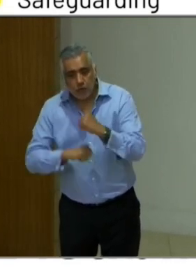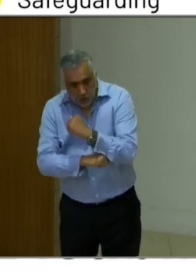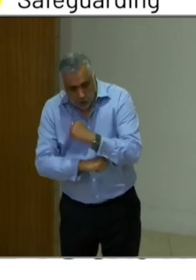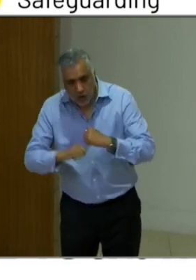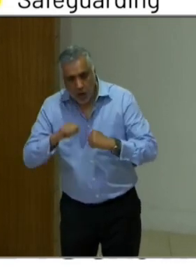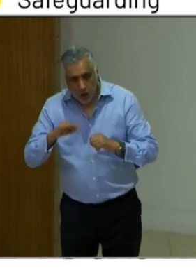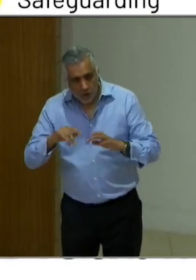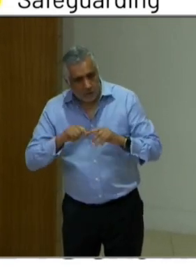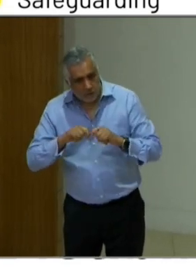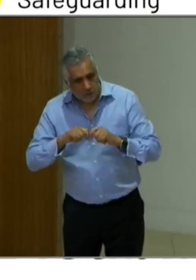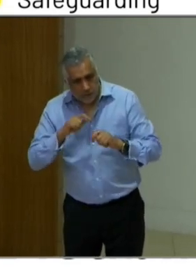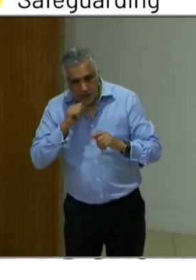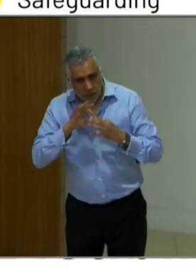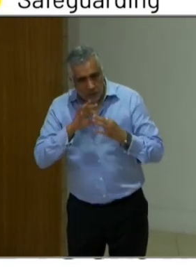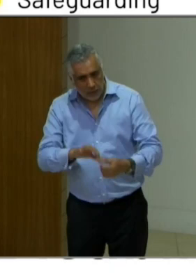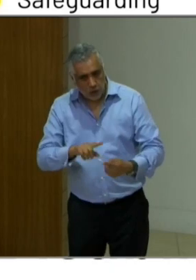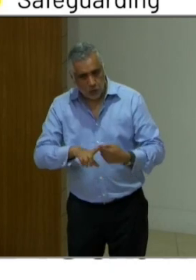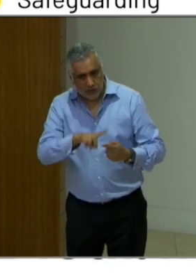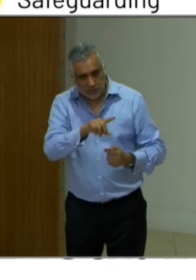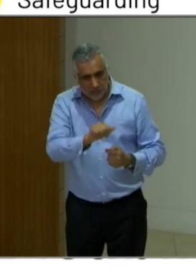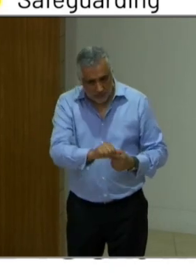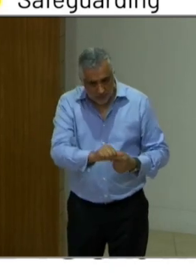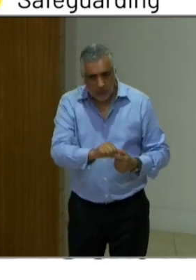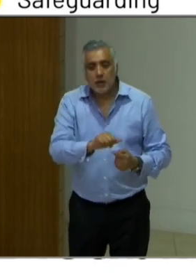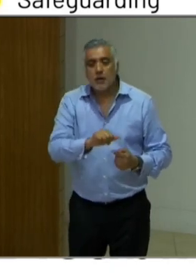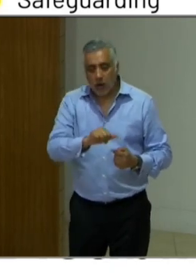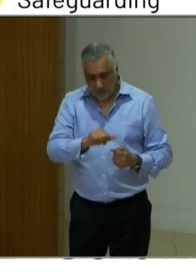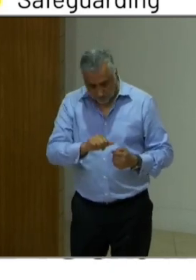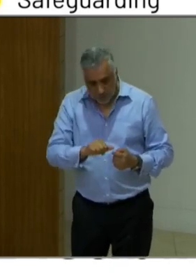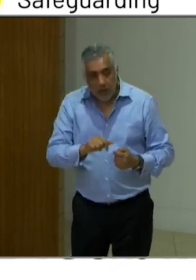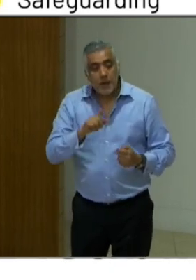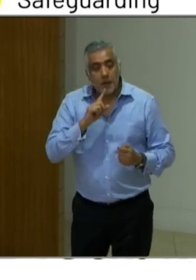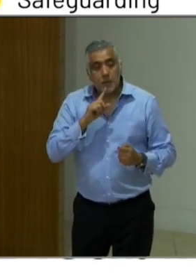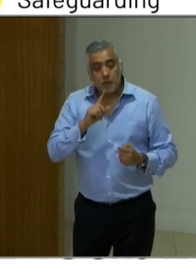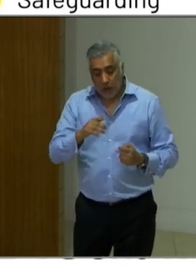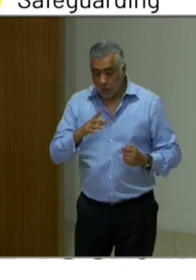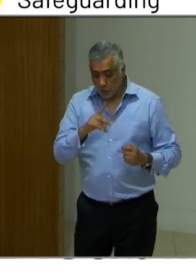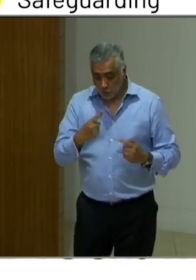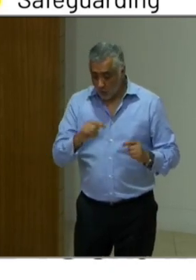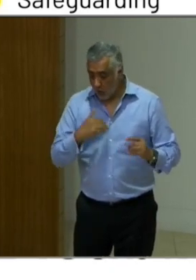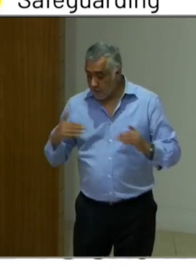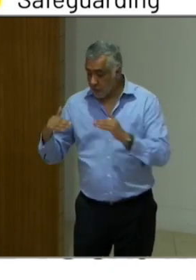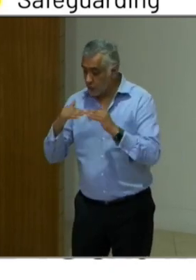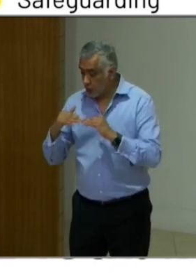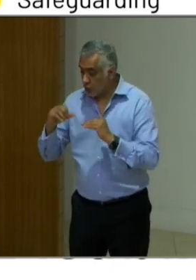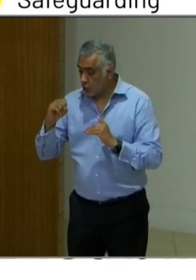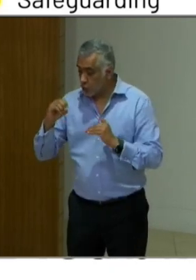rights and the acknowledgement that in a just society, people with disabilities